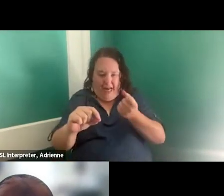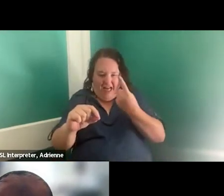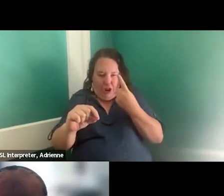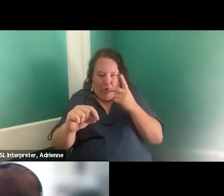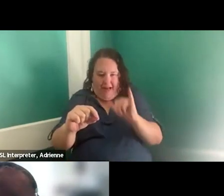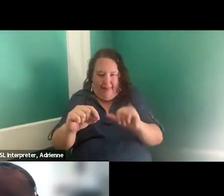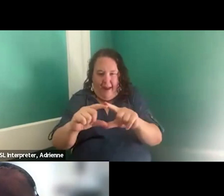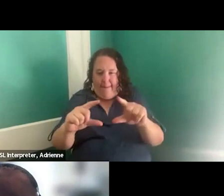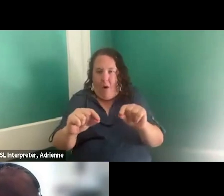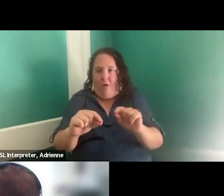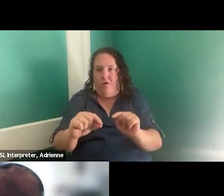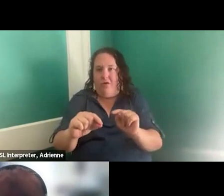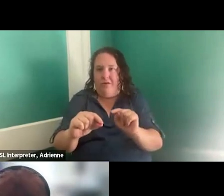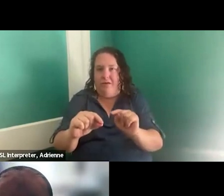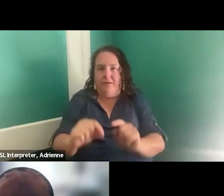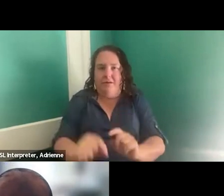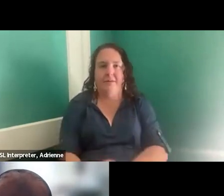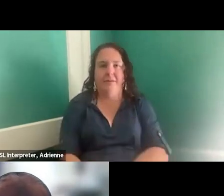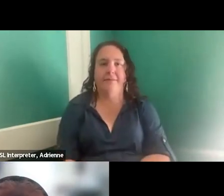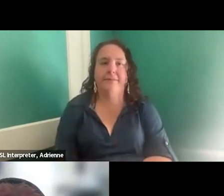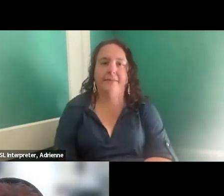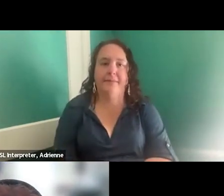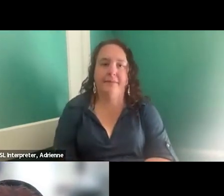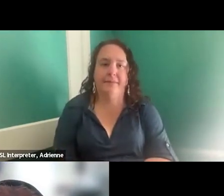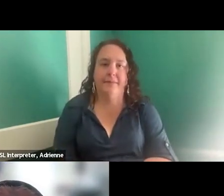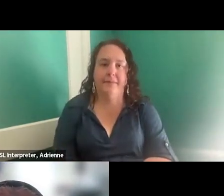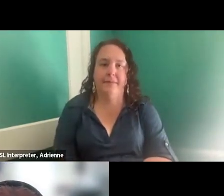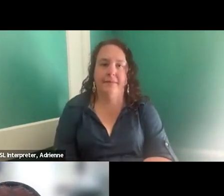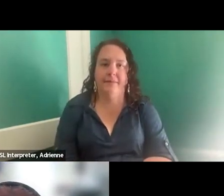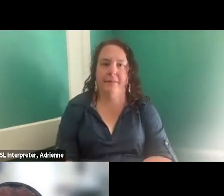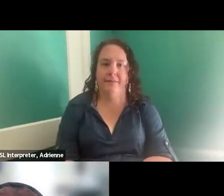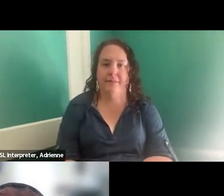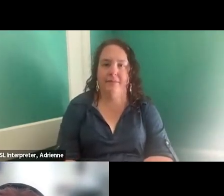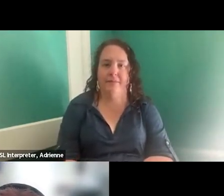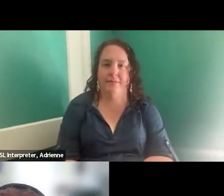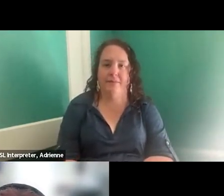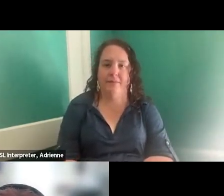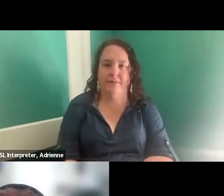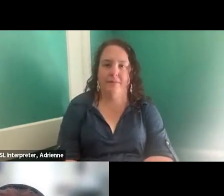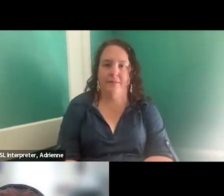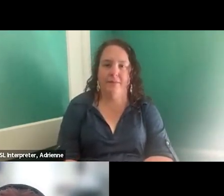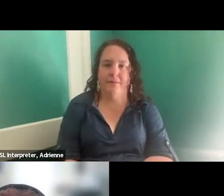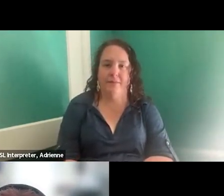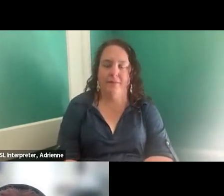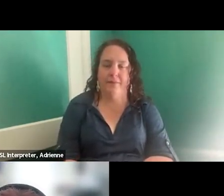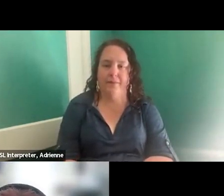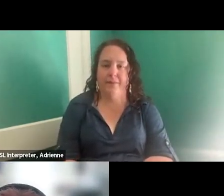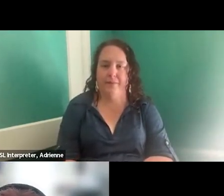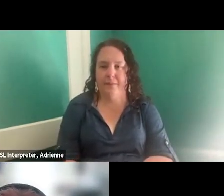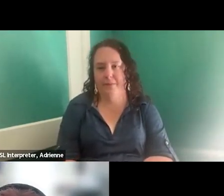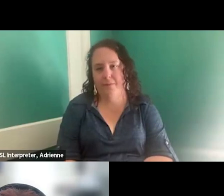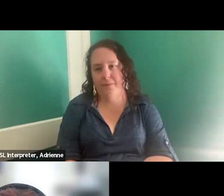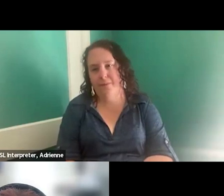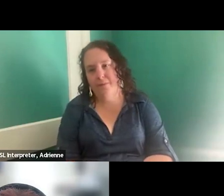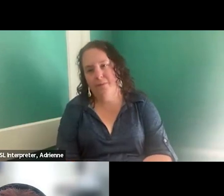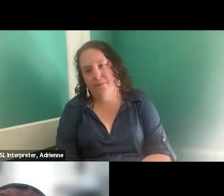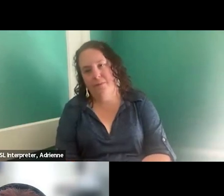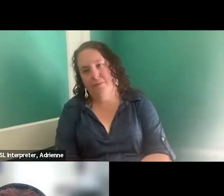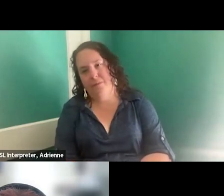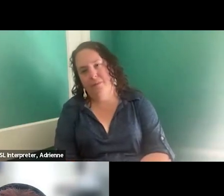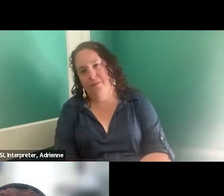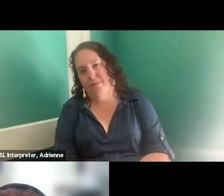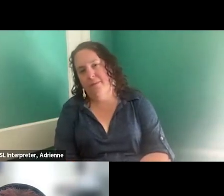And this is a repeat of my intro.